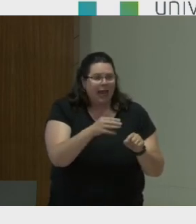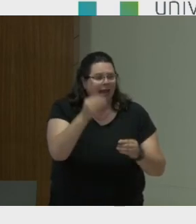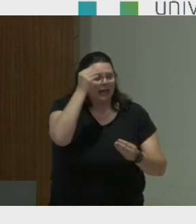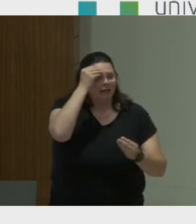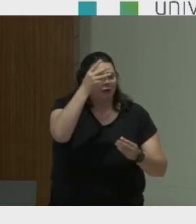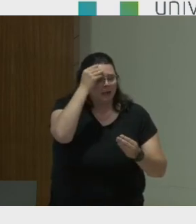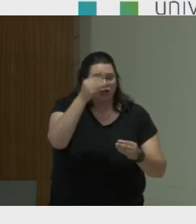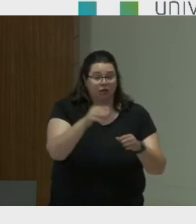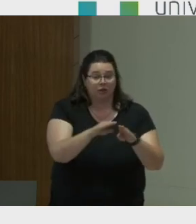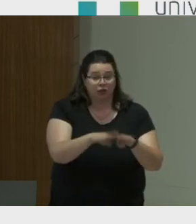with light